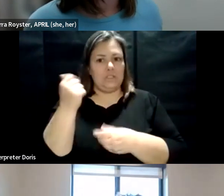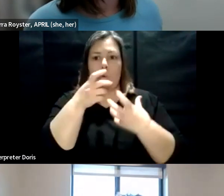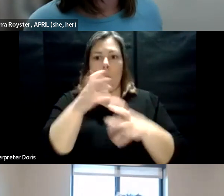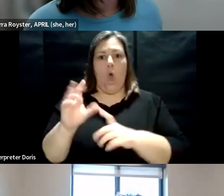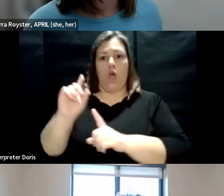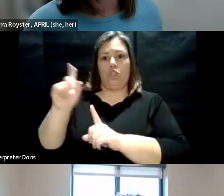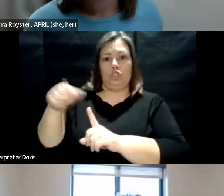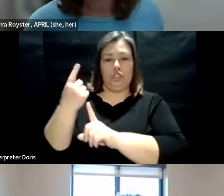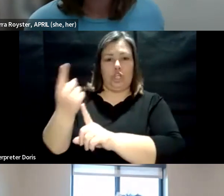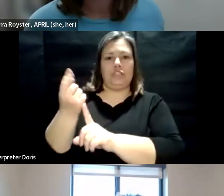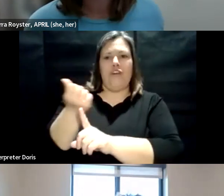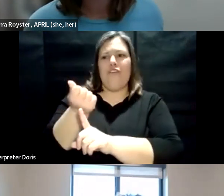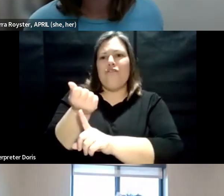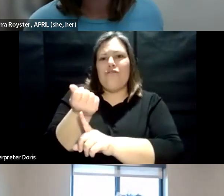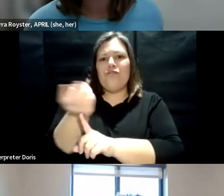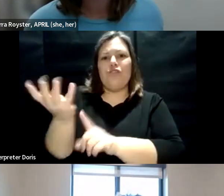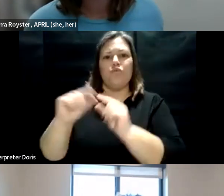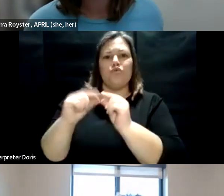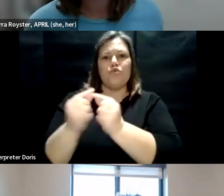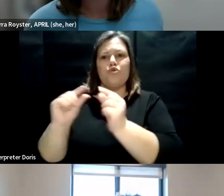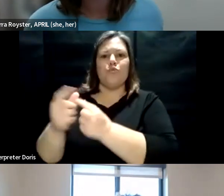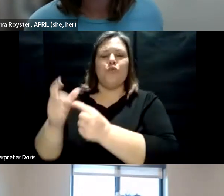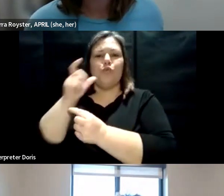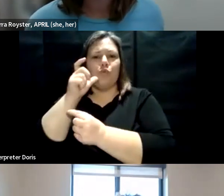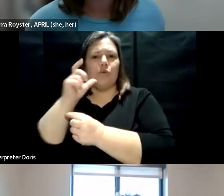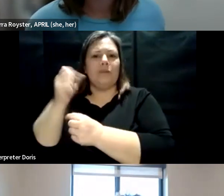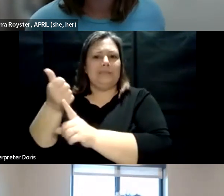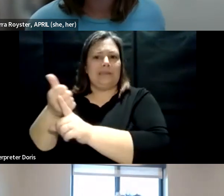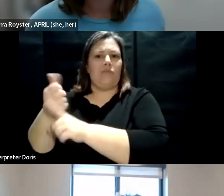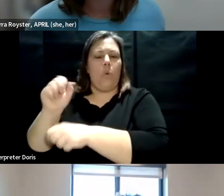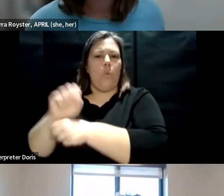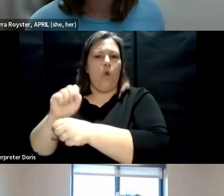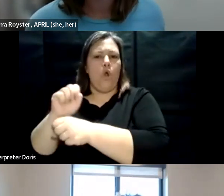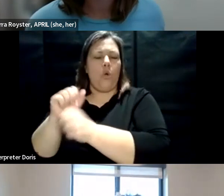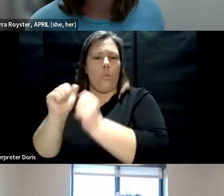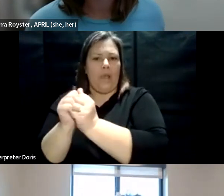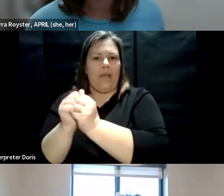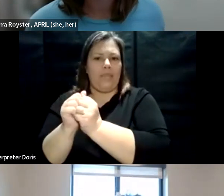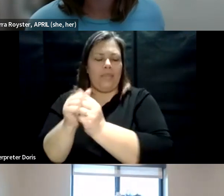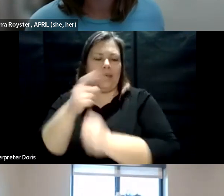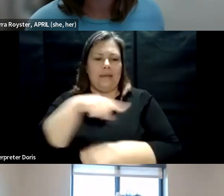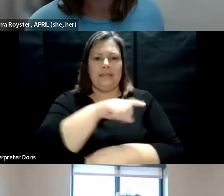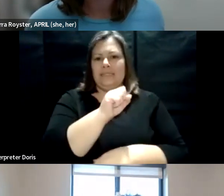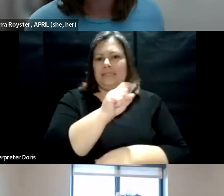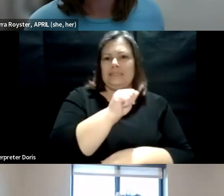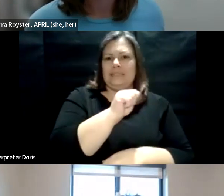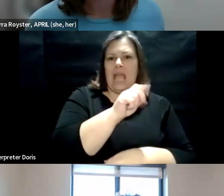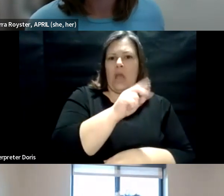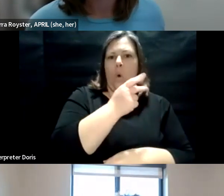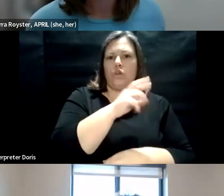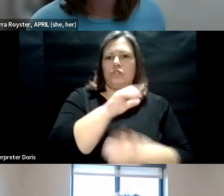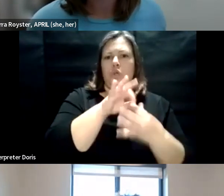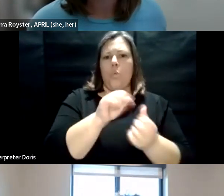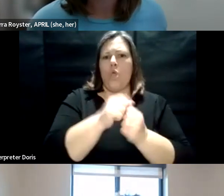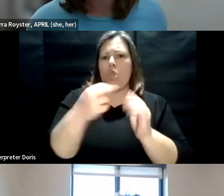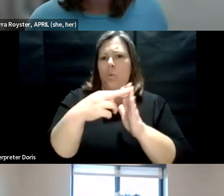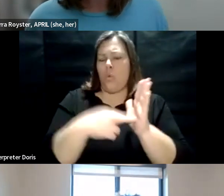We want to get more Il involved was because they didn't want it just to be a few select groups who were working with stakeholders on the settings rules.